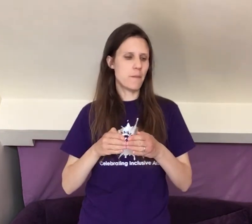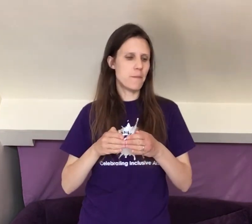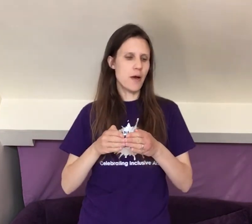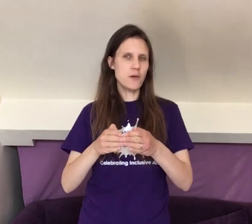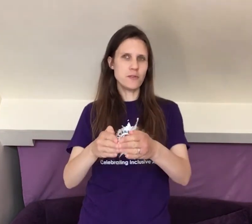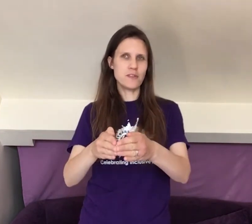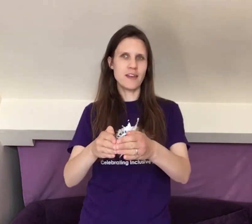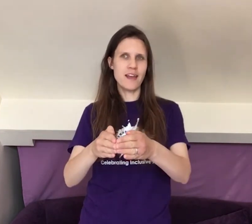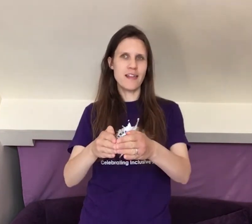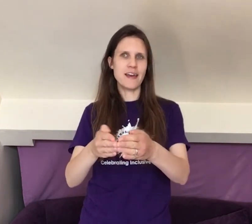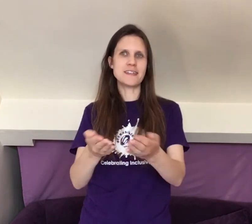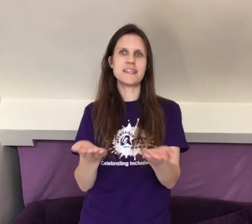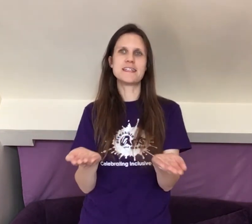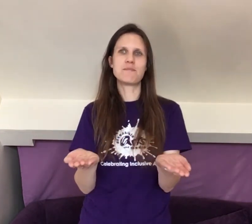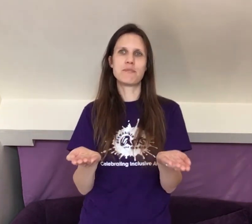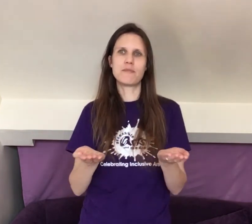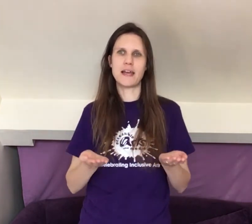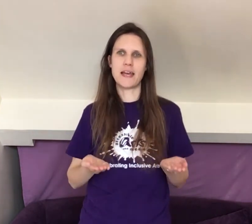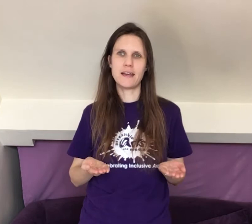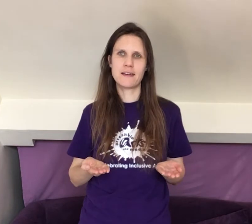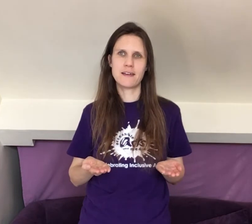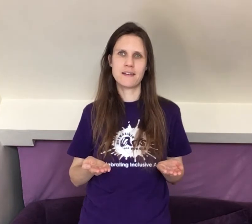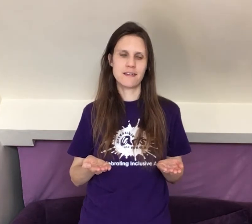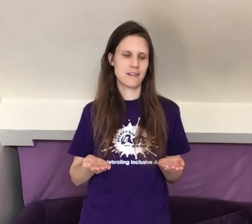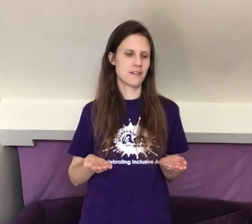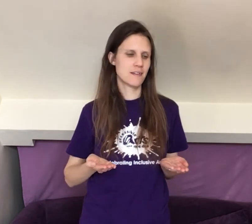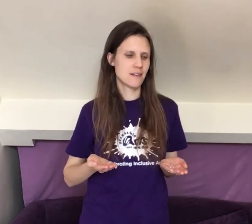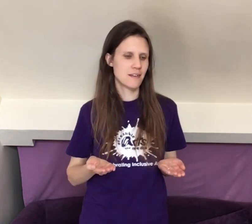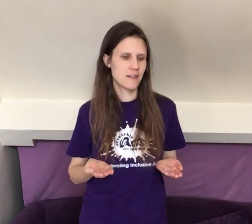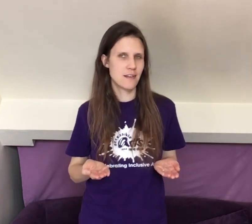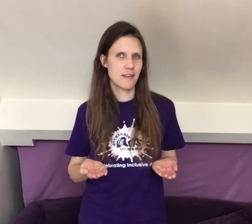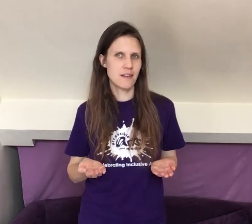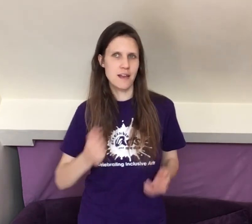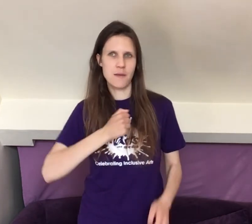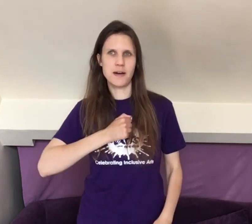The boat that is bringing.